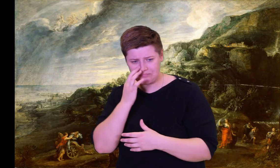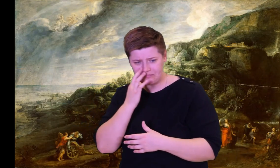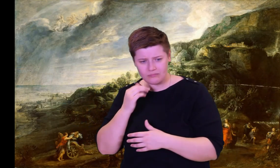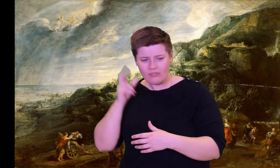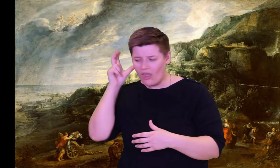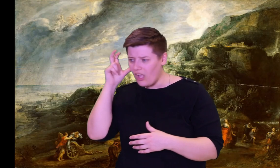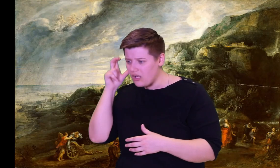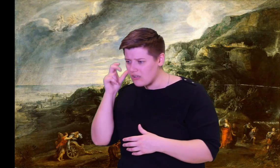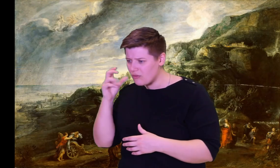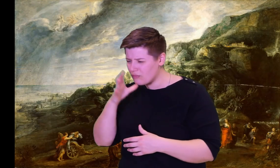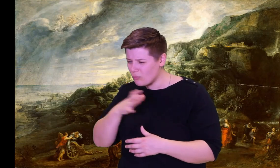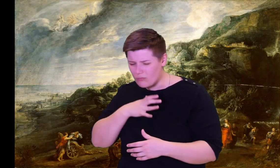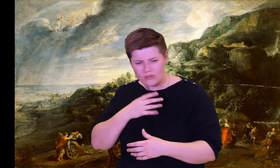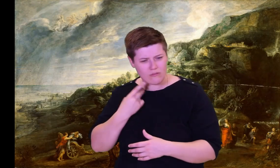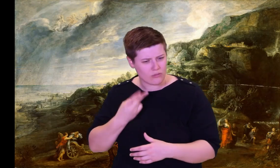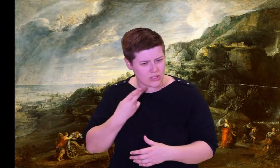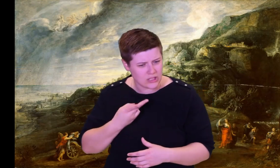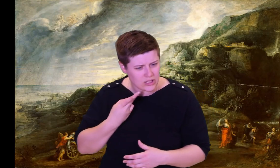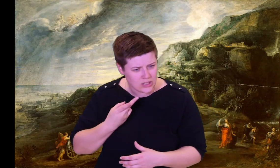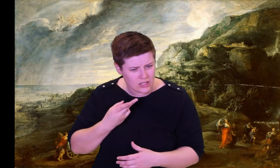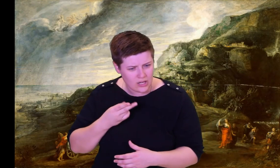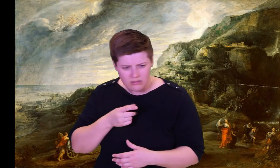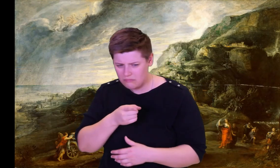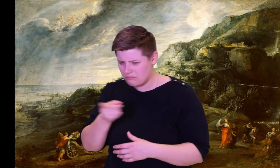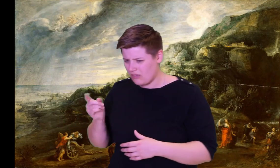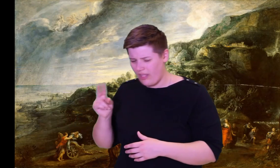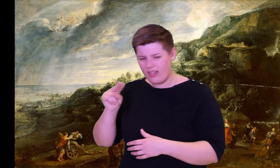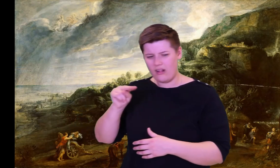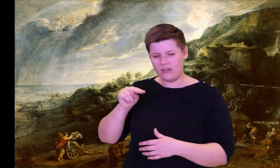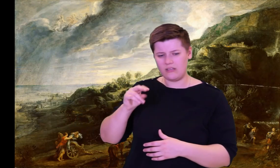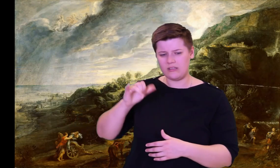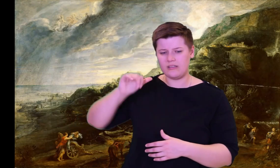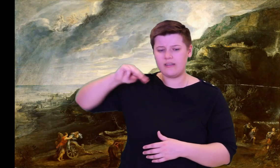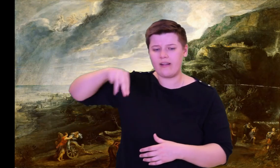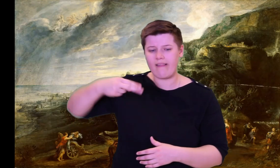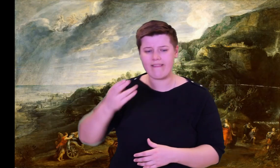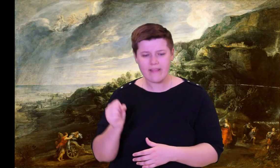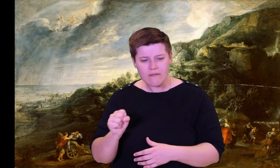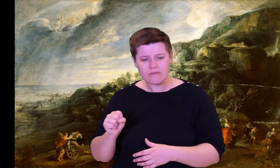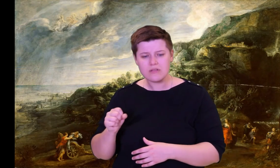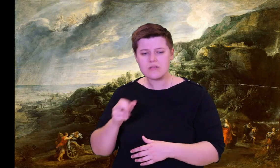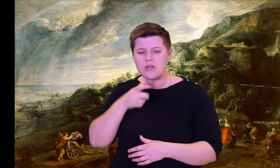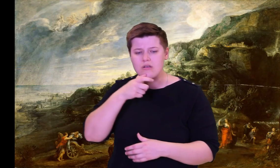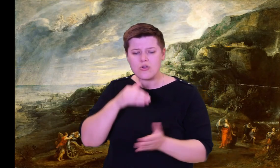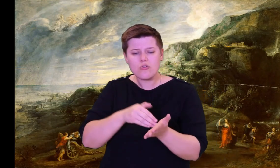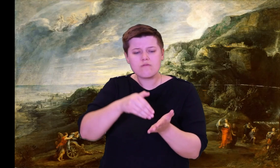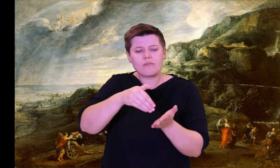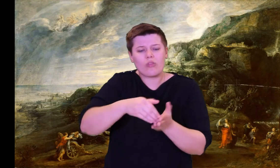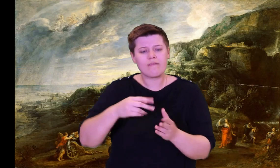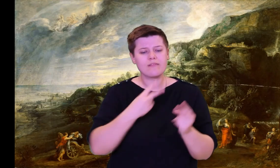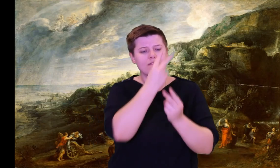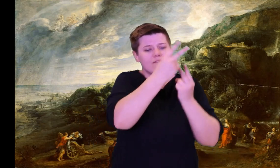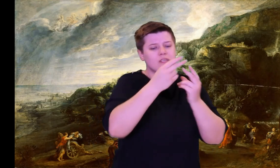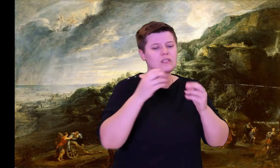Or could this noise I hear be human voices? I have to try to find out who they are.”